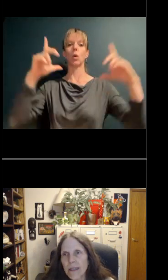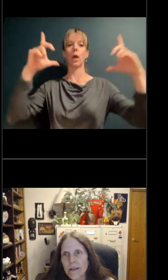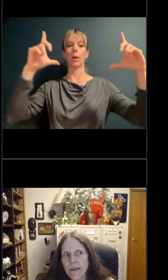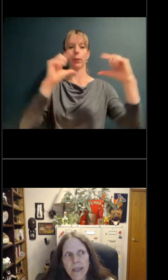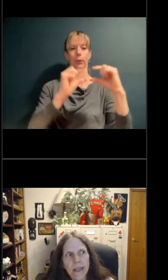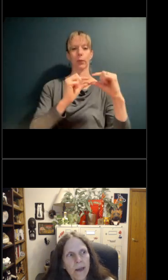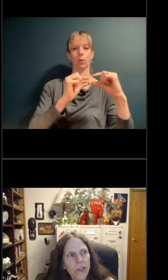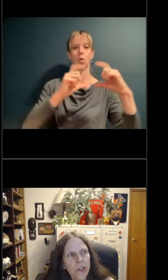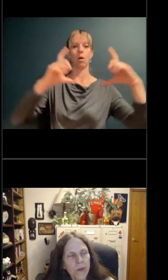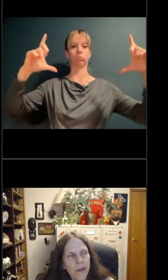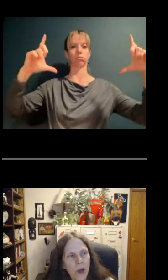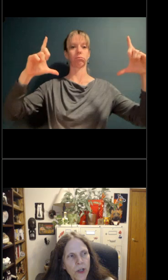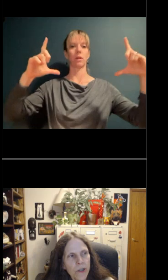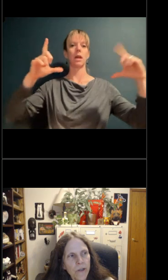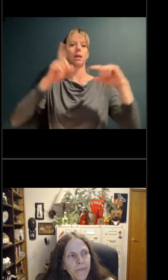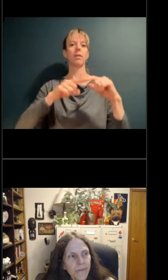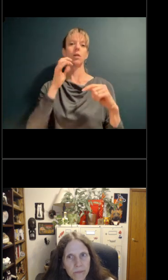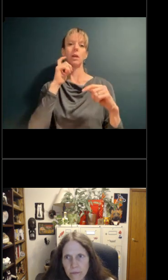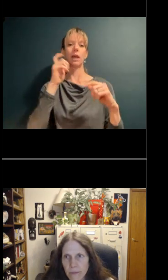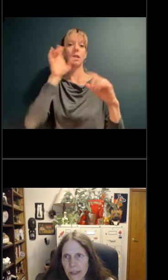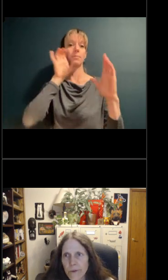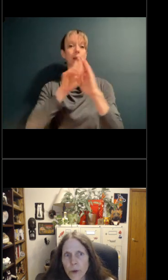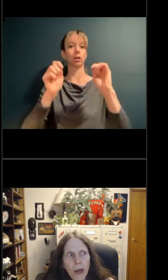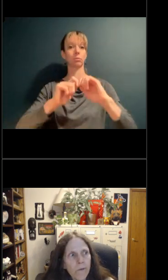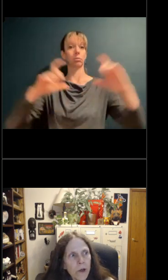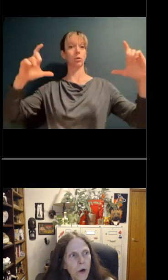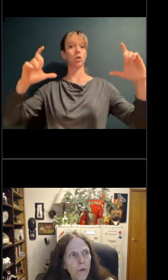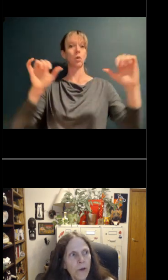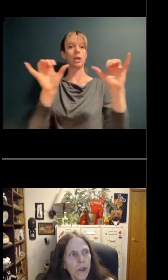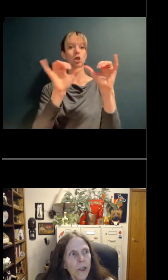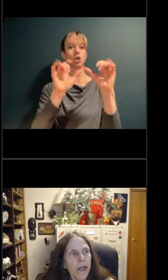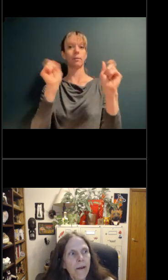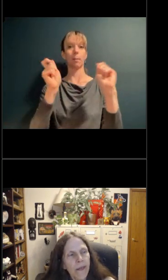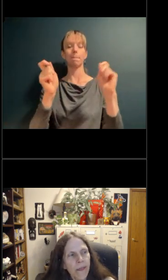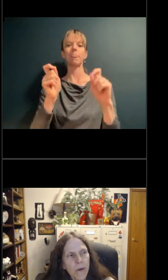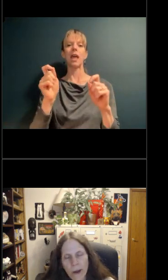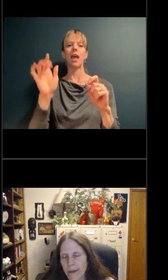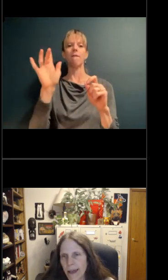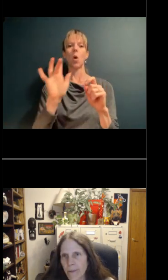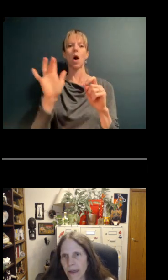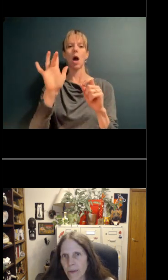need the image to be larger. If you hover over the WebCam